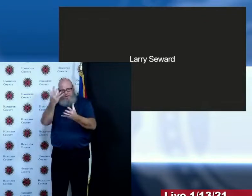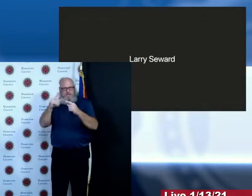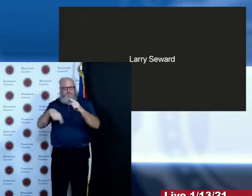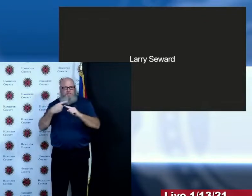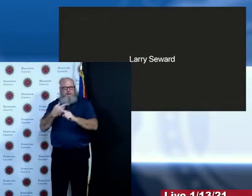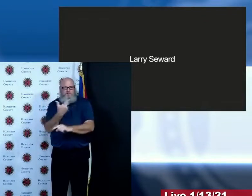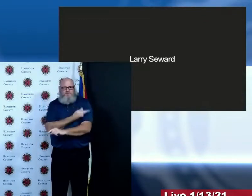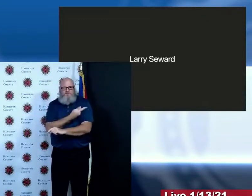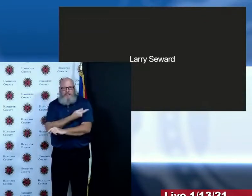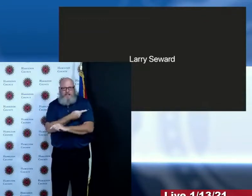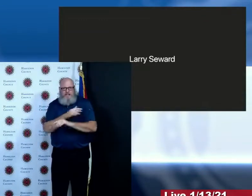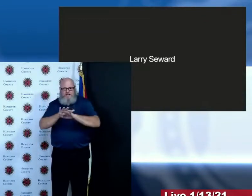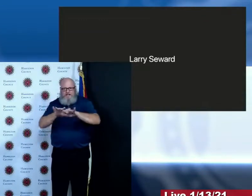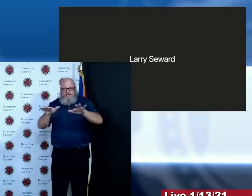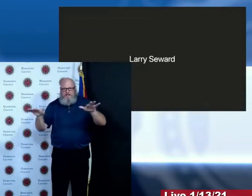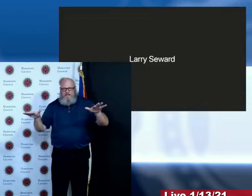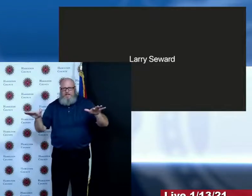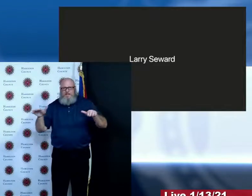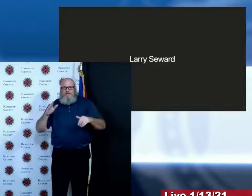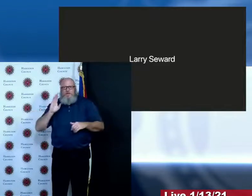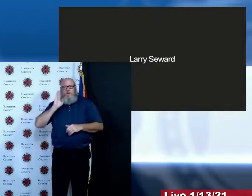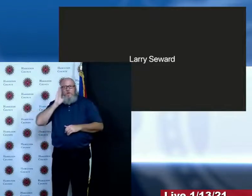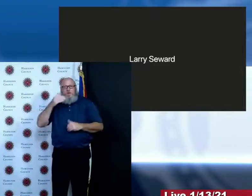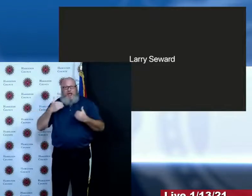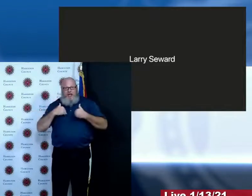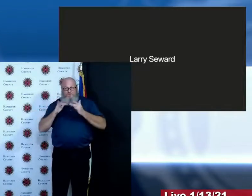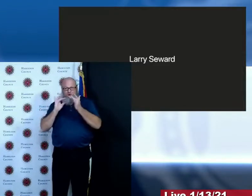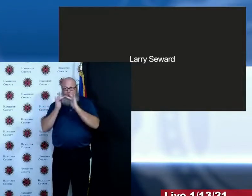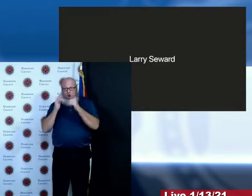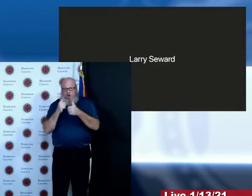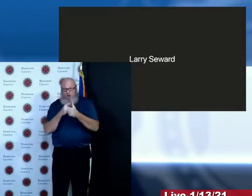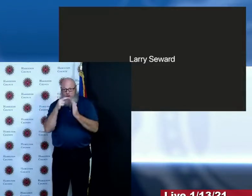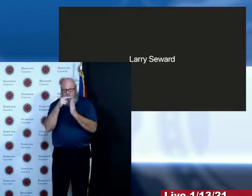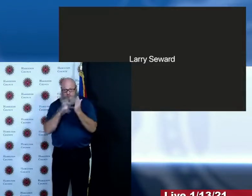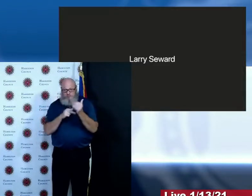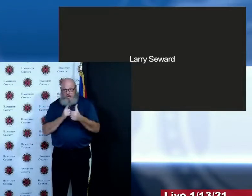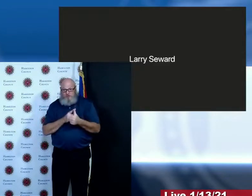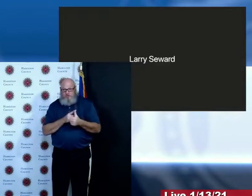online opportunities it will also involve a hotline so we're trying to make it as